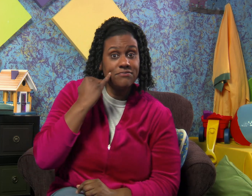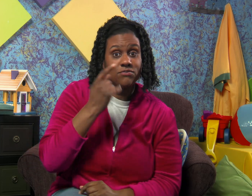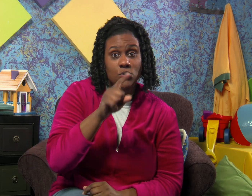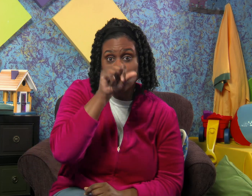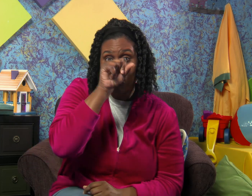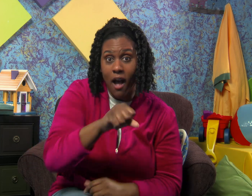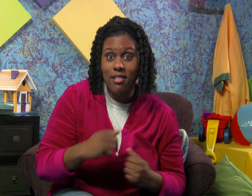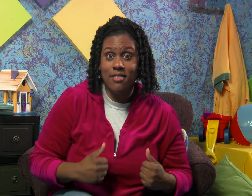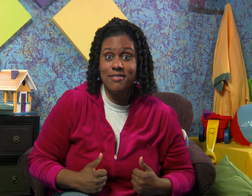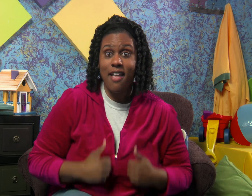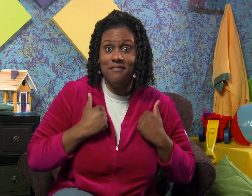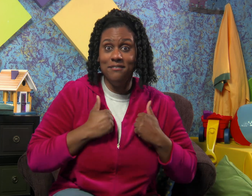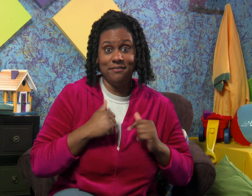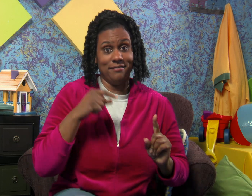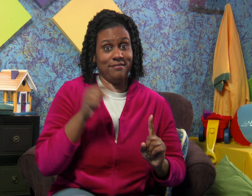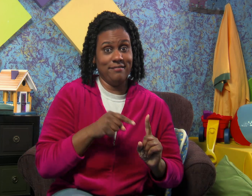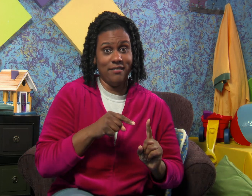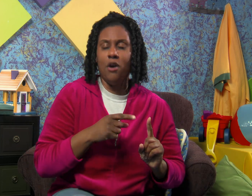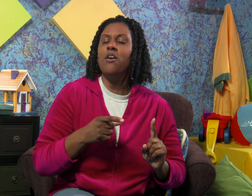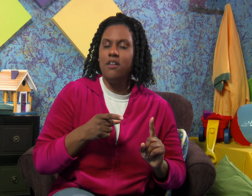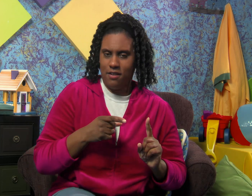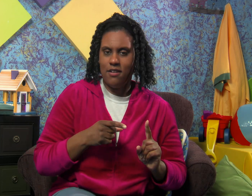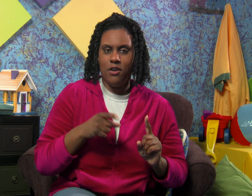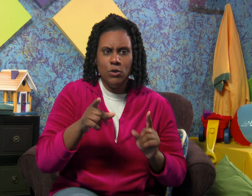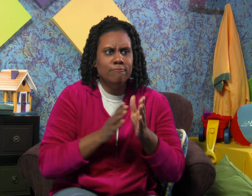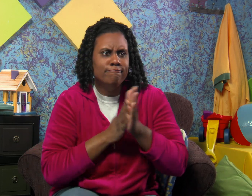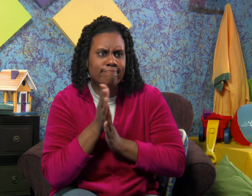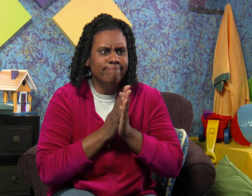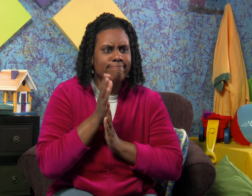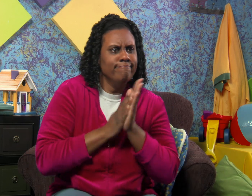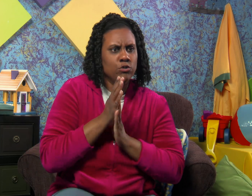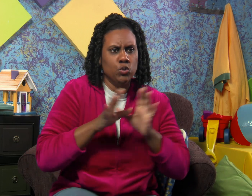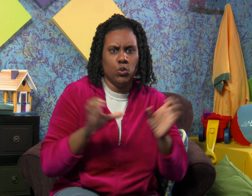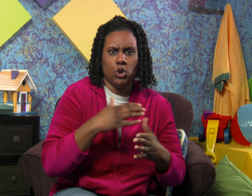JUST LIKE IF YOU LOVE LIFE AND YOU'RE ENERGETIC